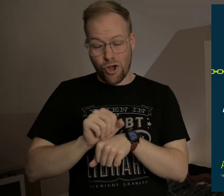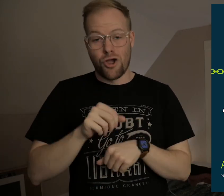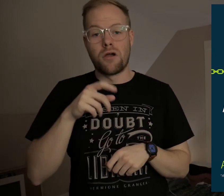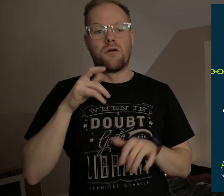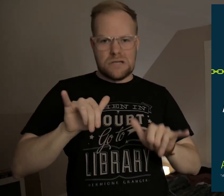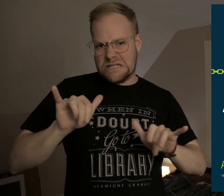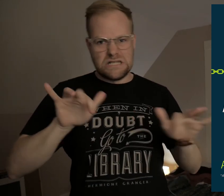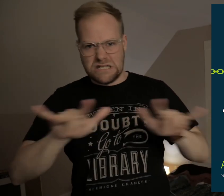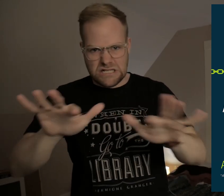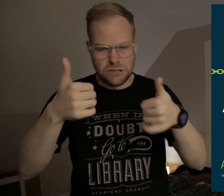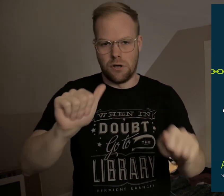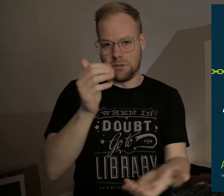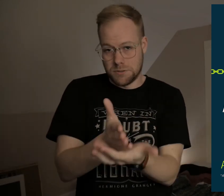and Jack works to stop it.